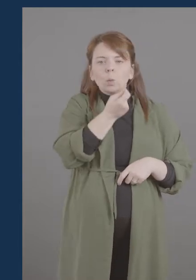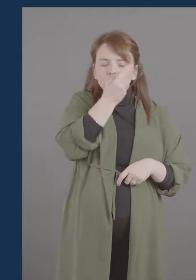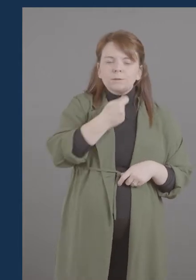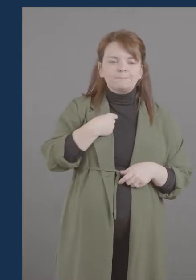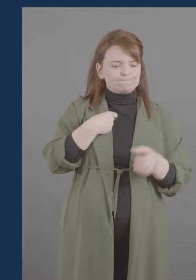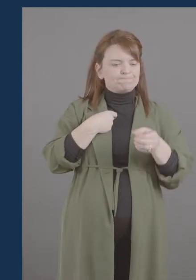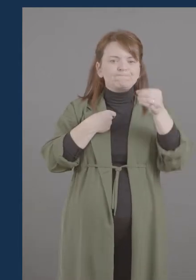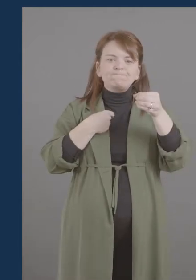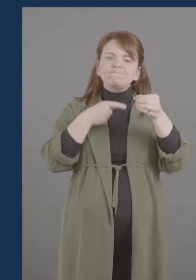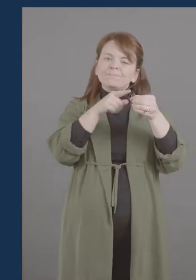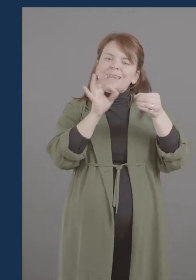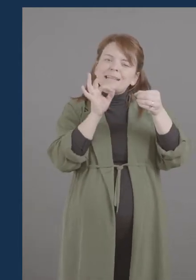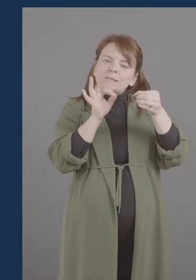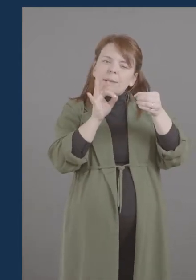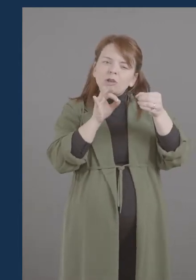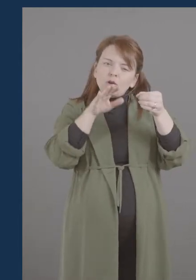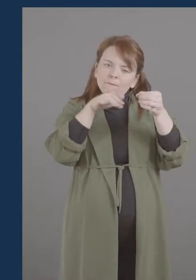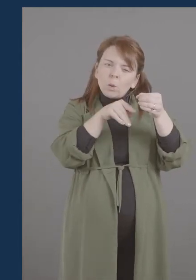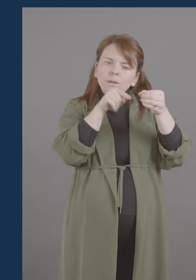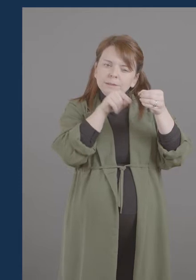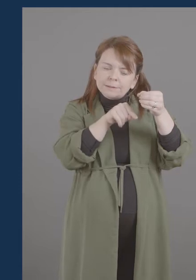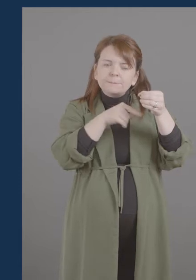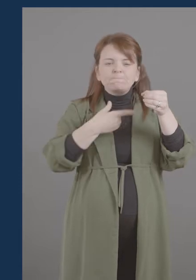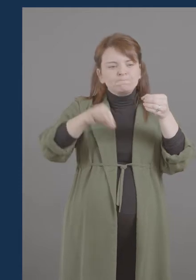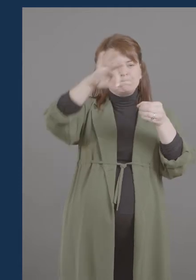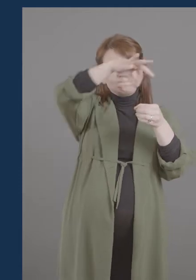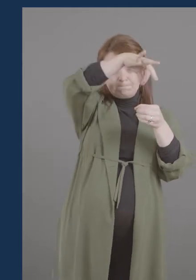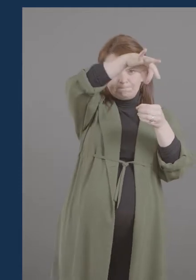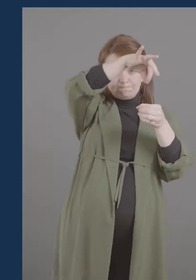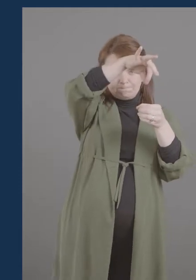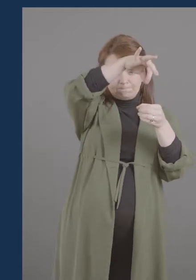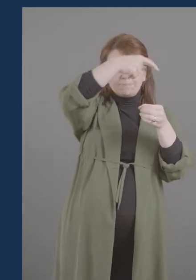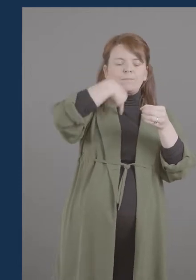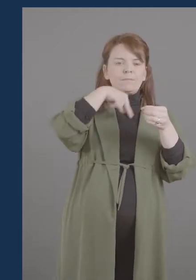This swab is then mixed with a special fluid then a couple of drops of this fluid is placed